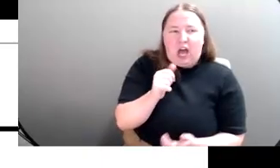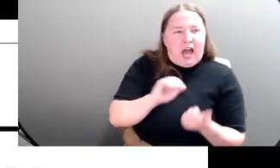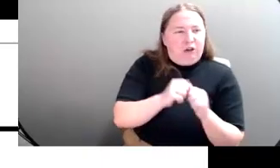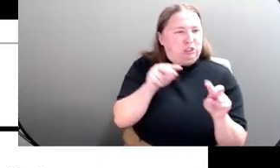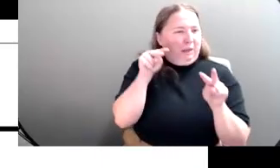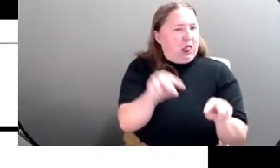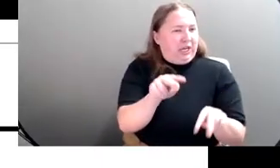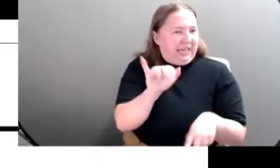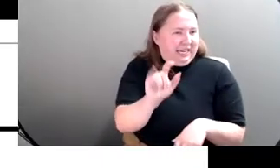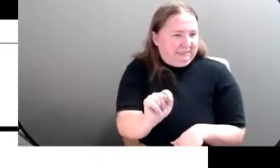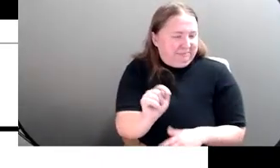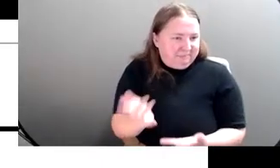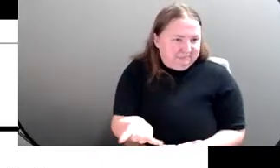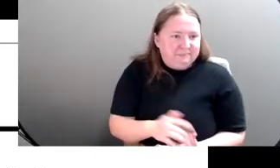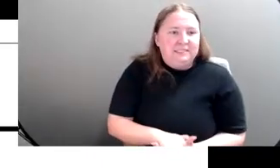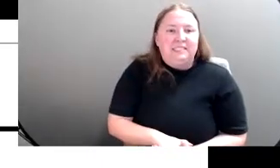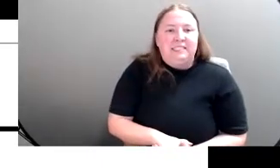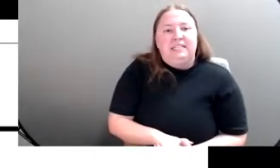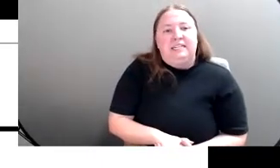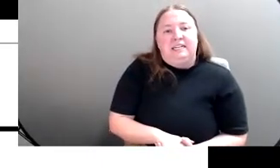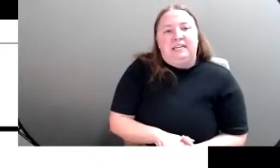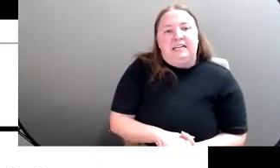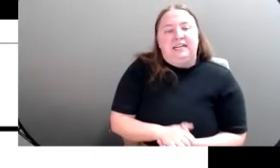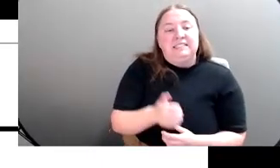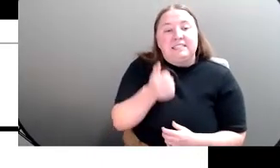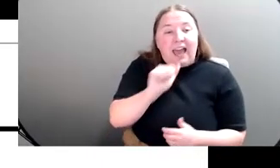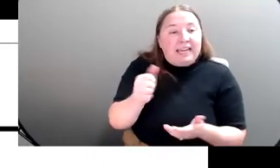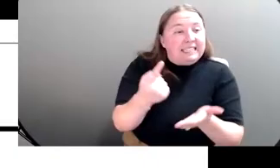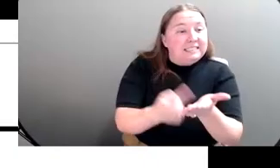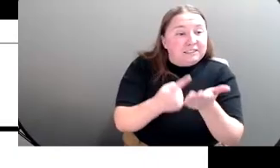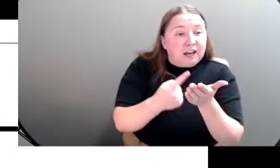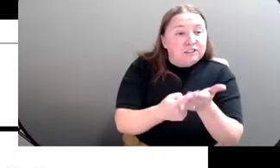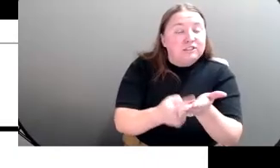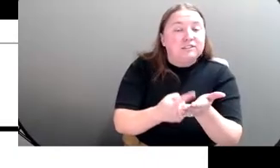So, there, you know, any discussion is going to be,